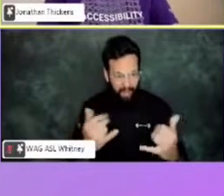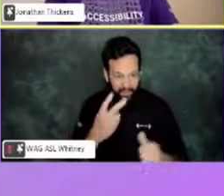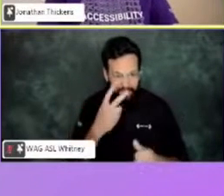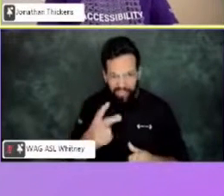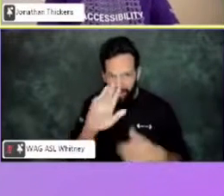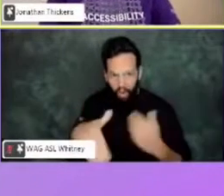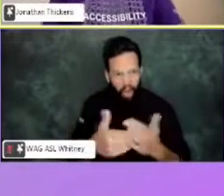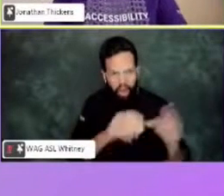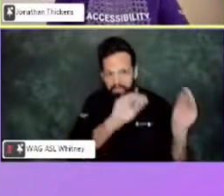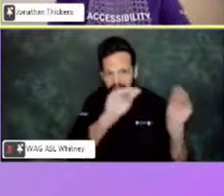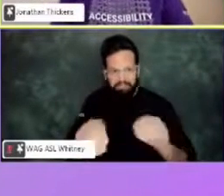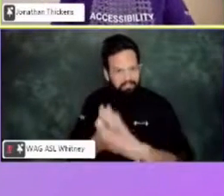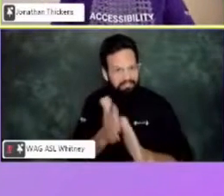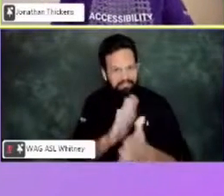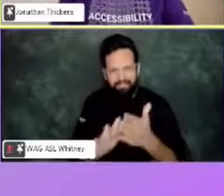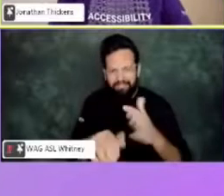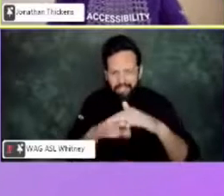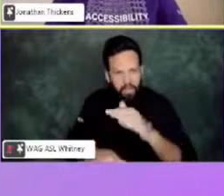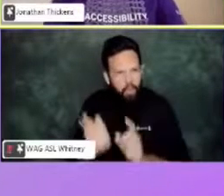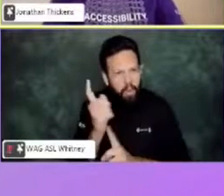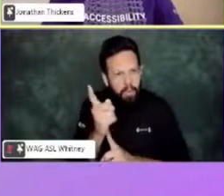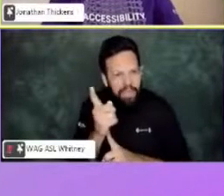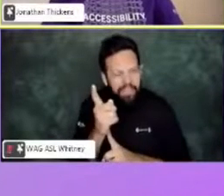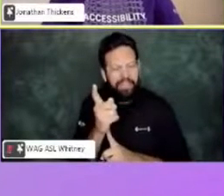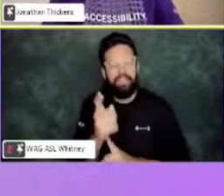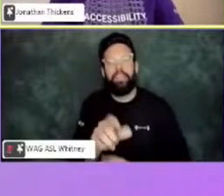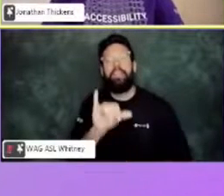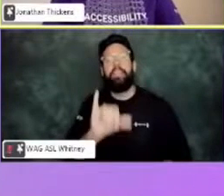we'll get into the details of this axe Developer Hub report more later.